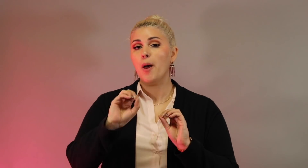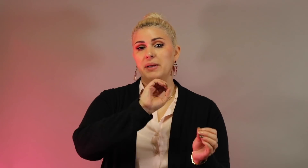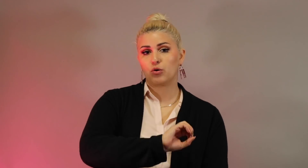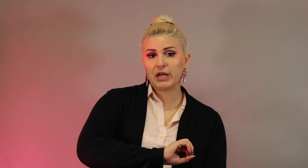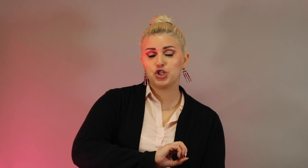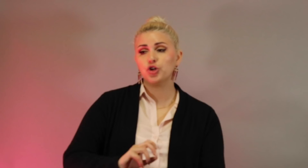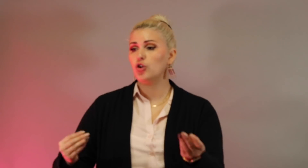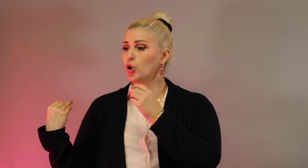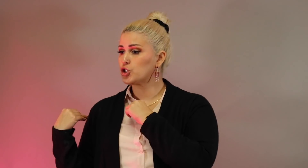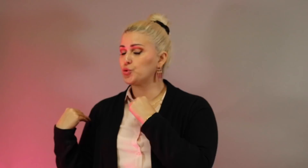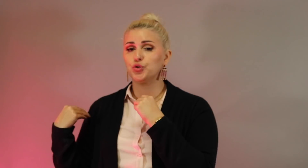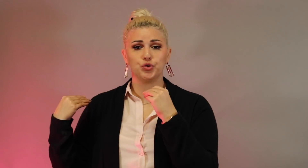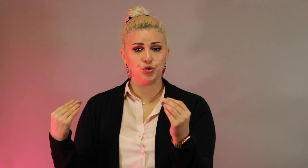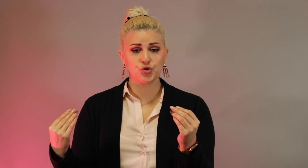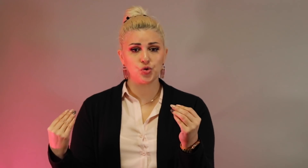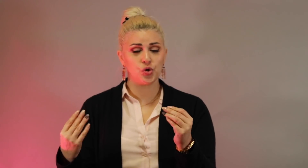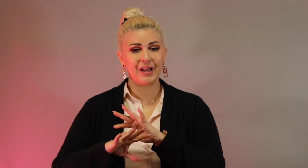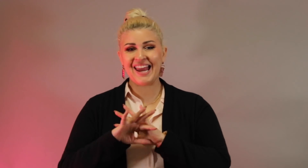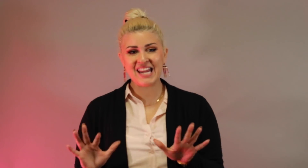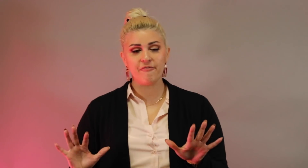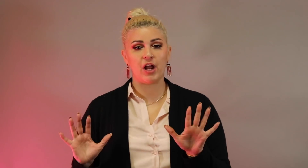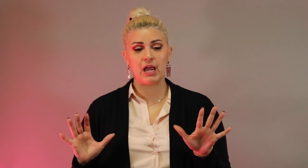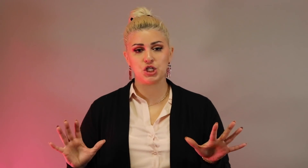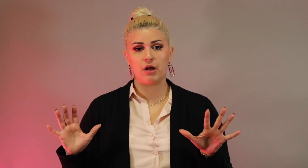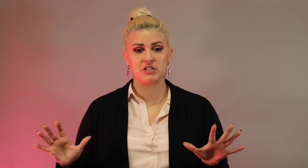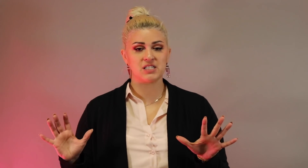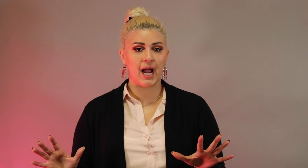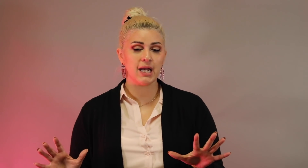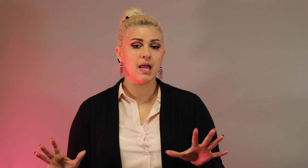be it regional, old school, new school, any variation of a sign